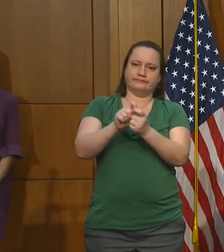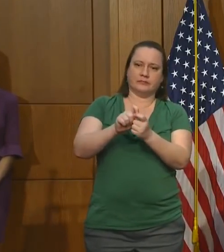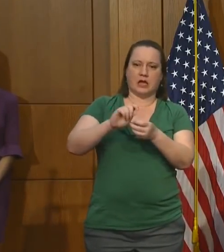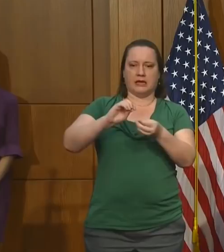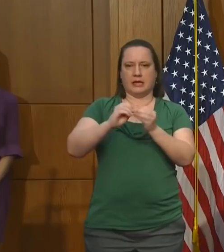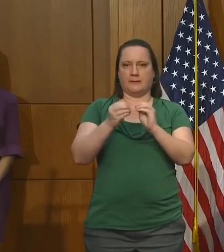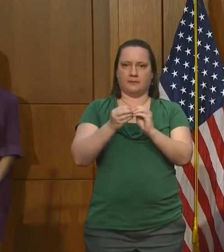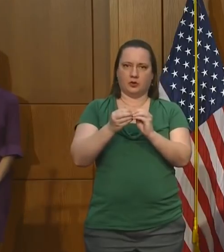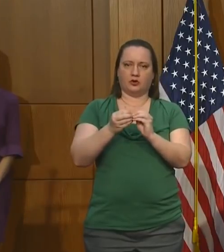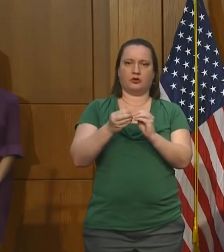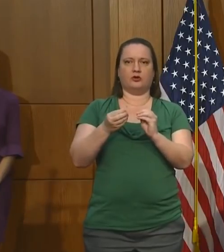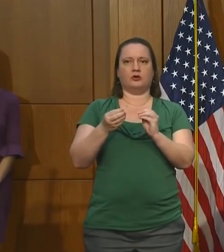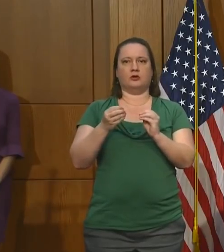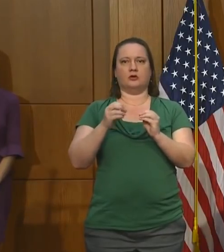QUESTION THERE'S NO SPECIFIC